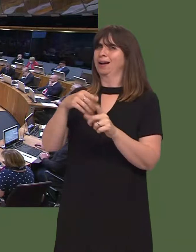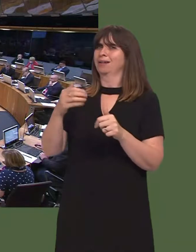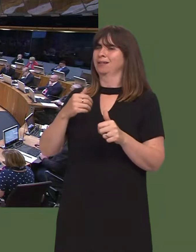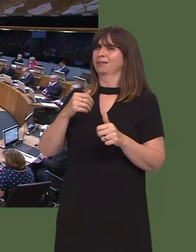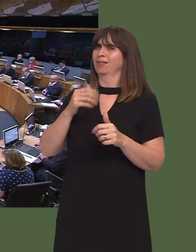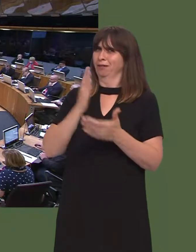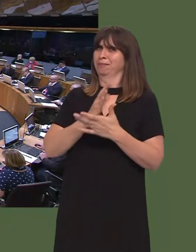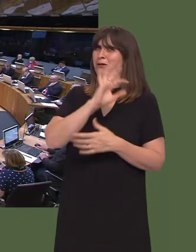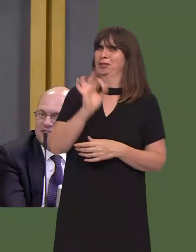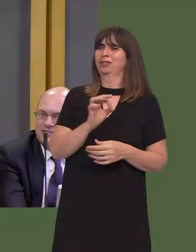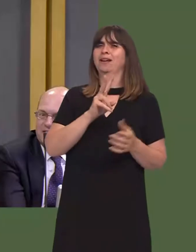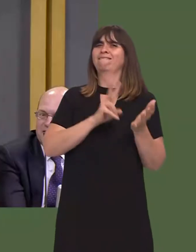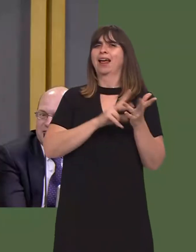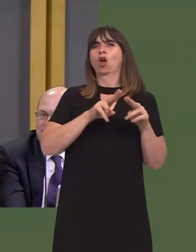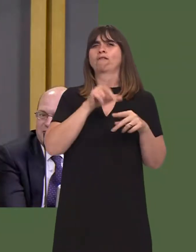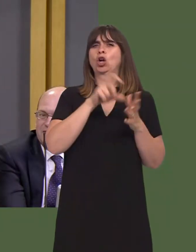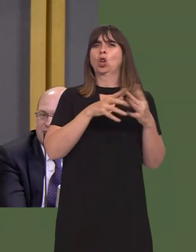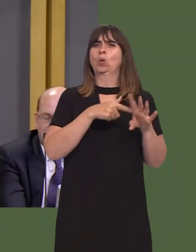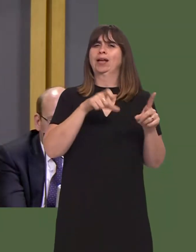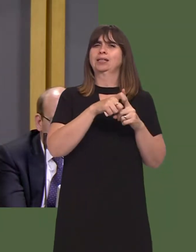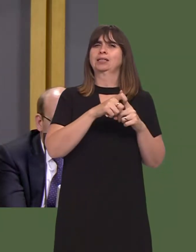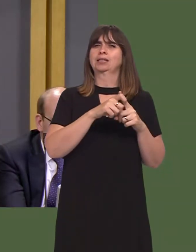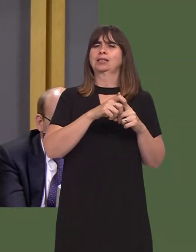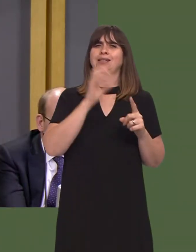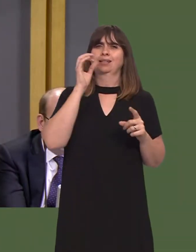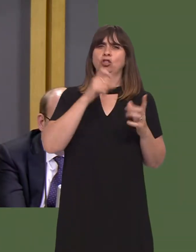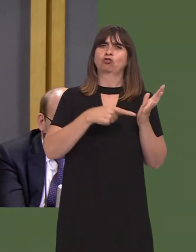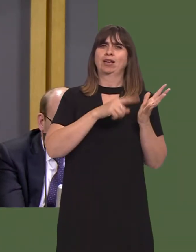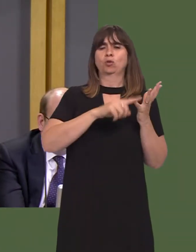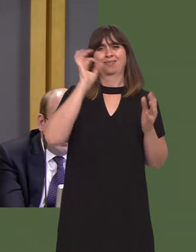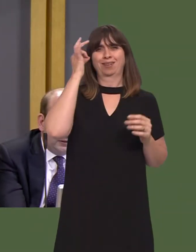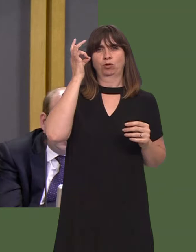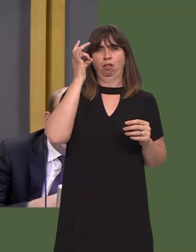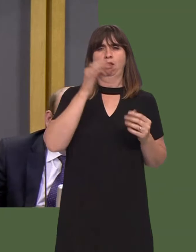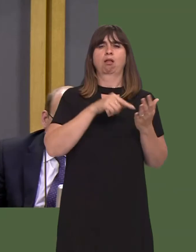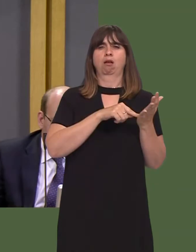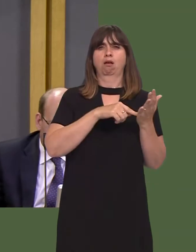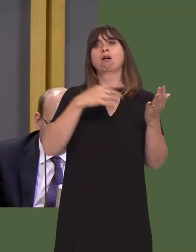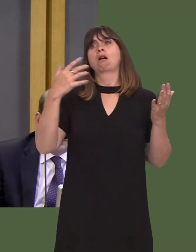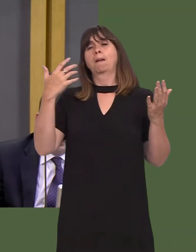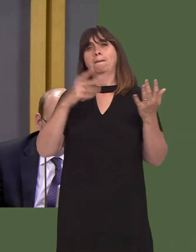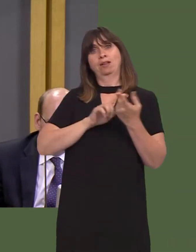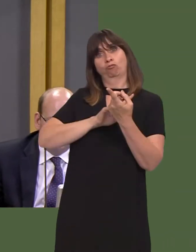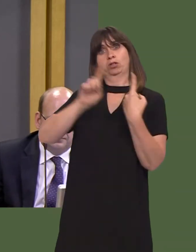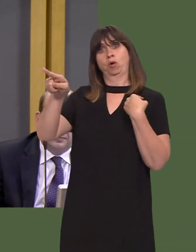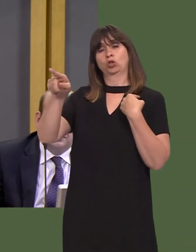question, the Vale of Clwyd Trades Union Council, in responding to the 29 June Welsh Government